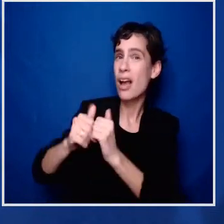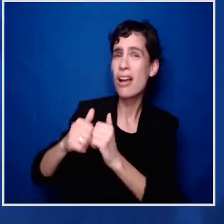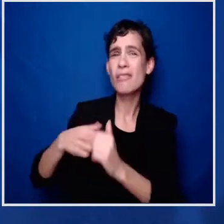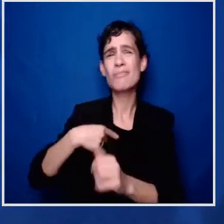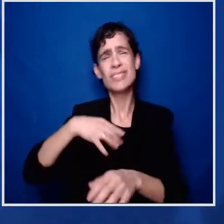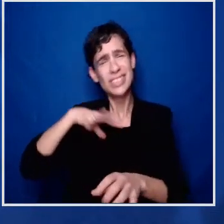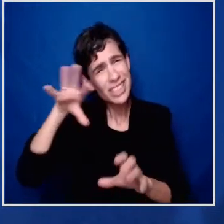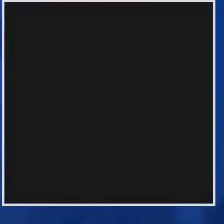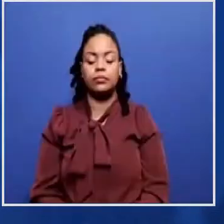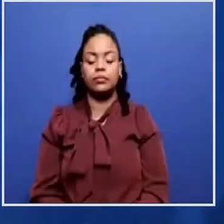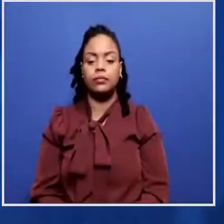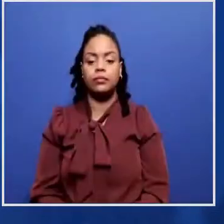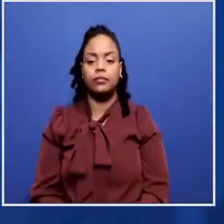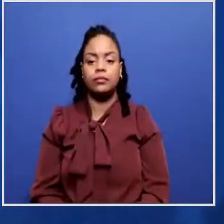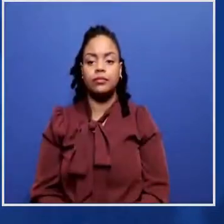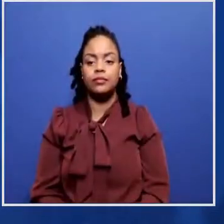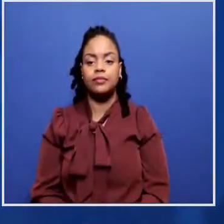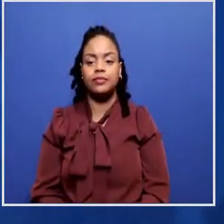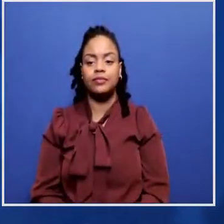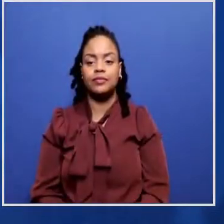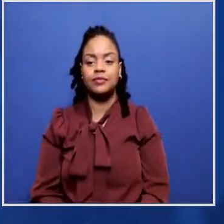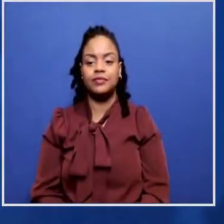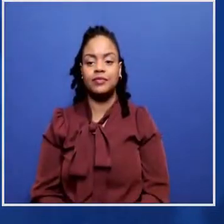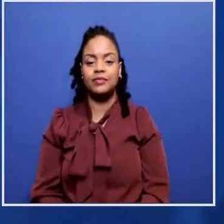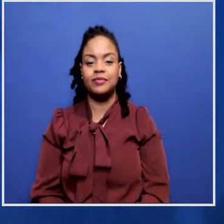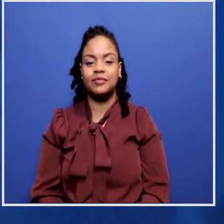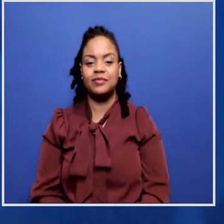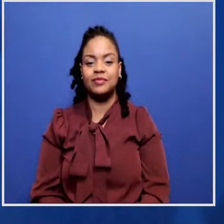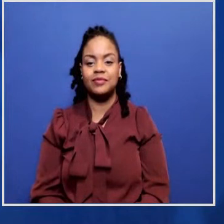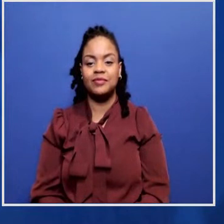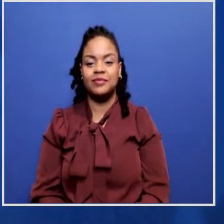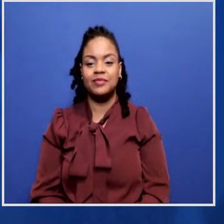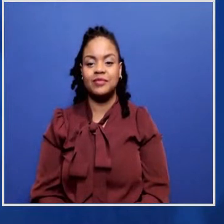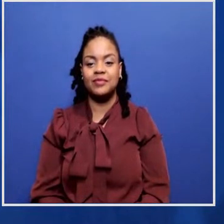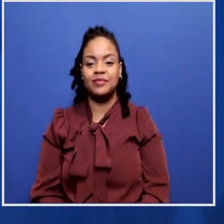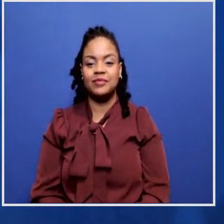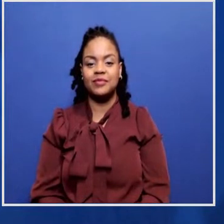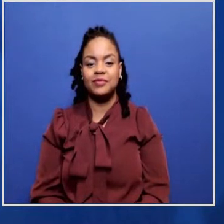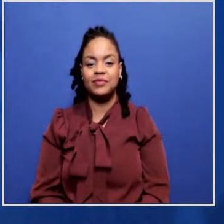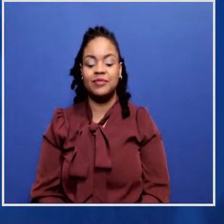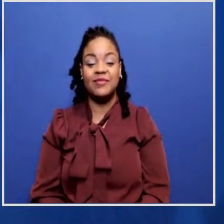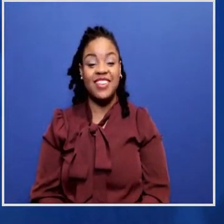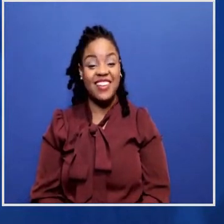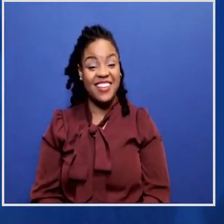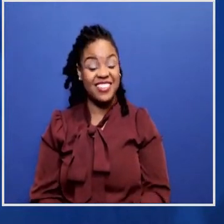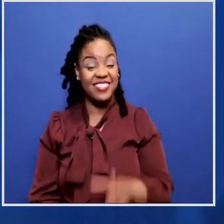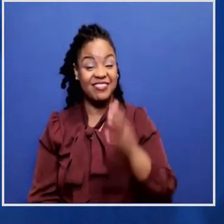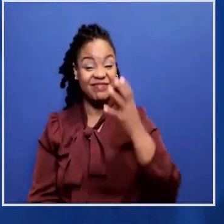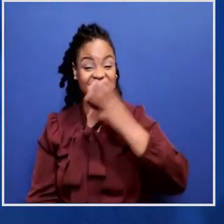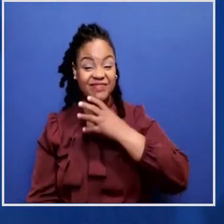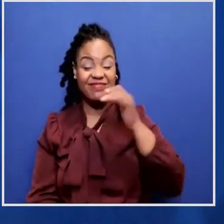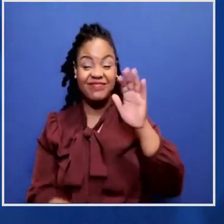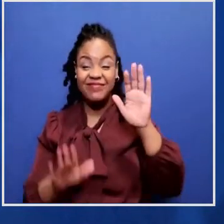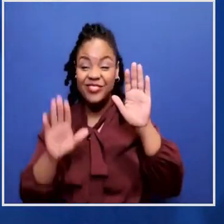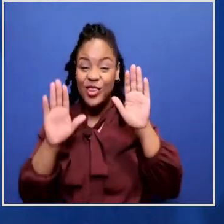LIVING A LIFE OF SERVICE.